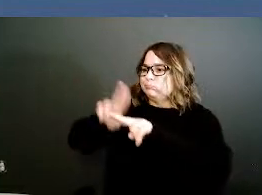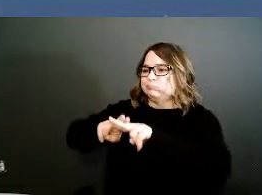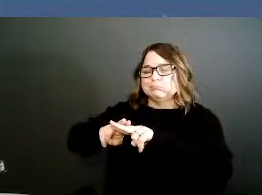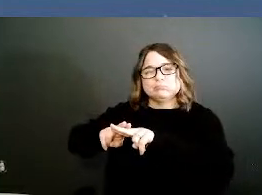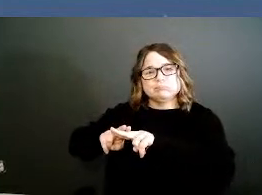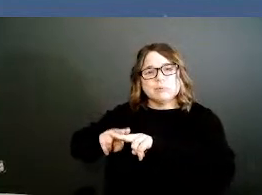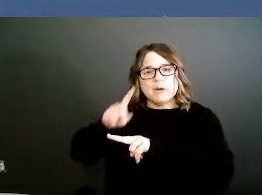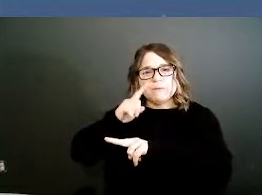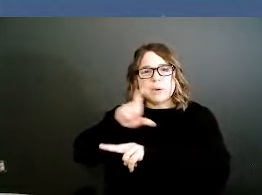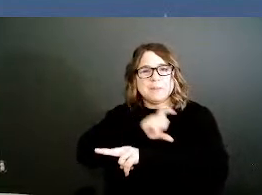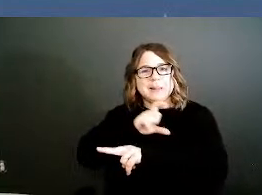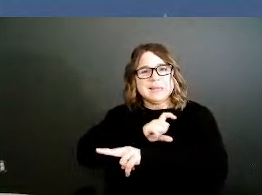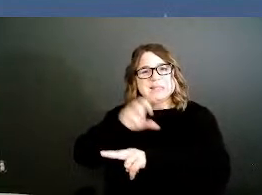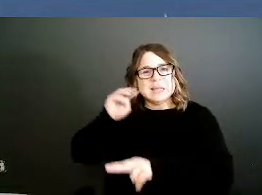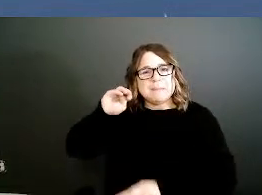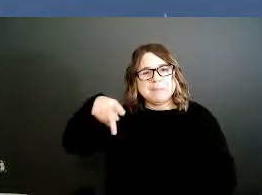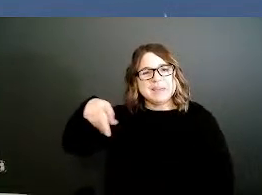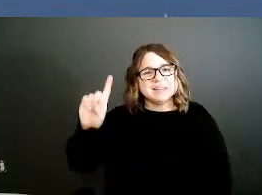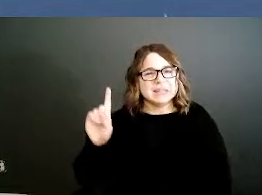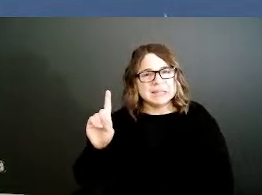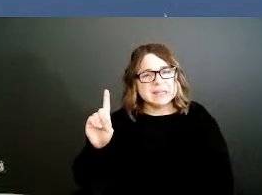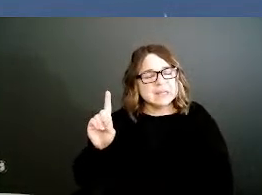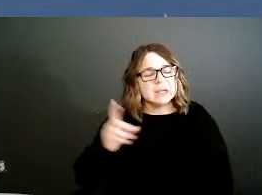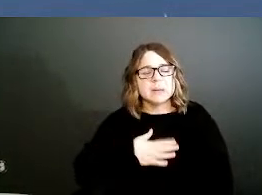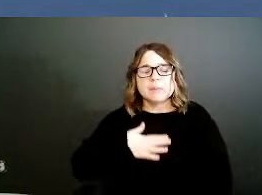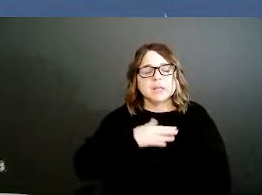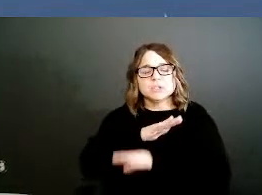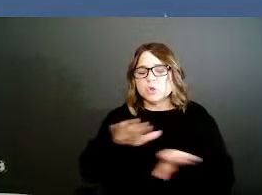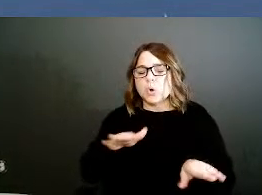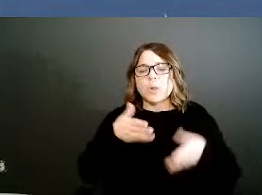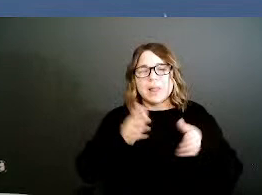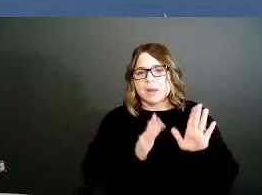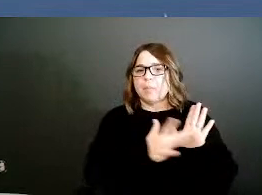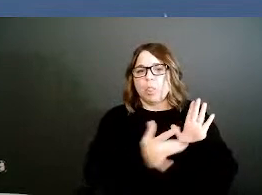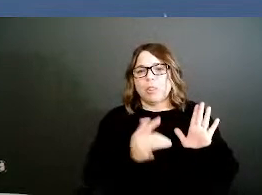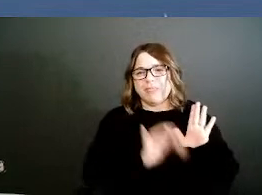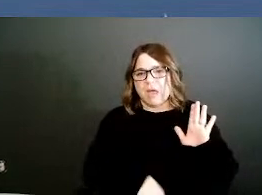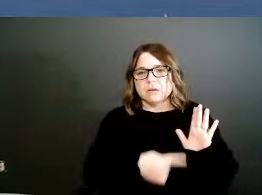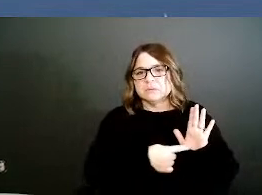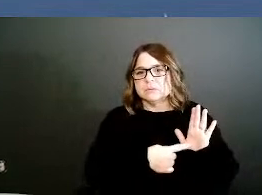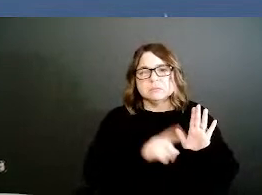WITH THIS. WE NEED YOU AS OUR CITY COUNCIL MEMBERS, THE